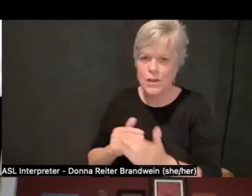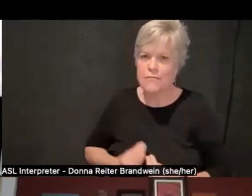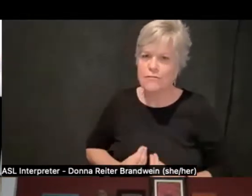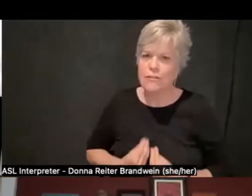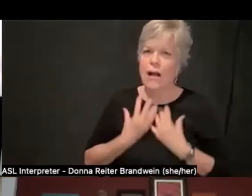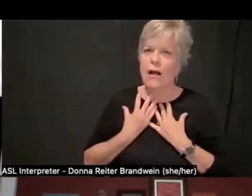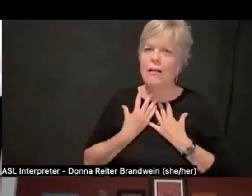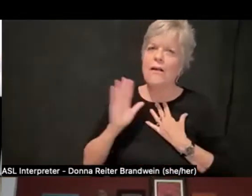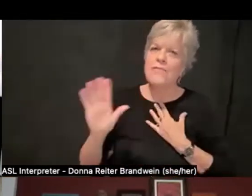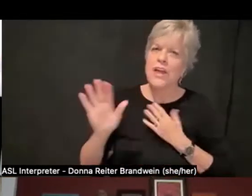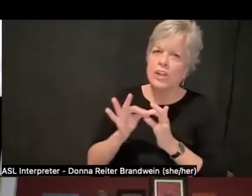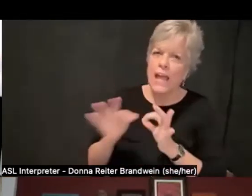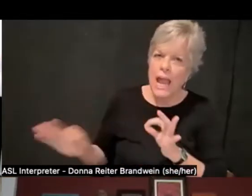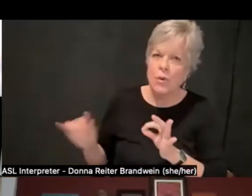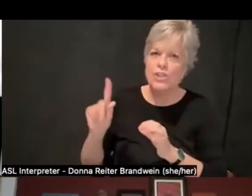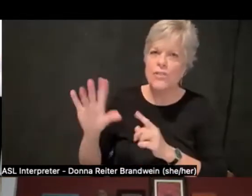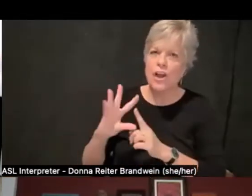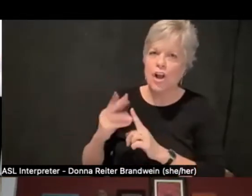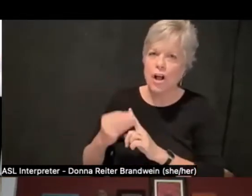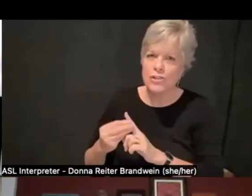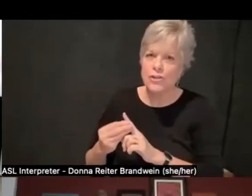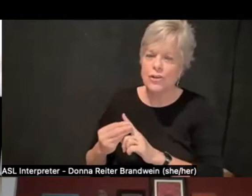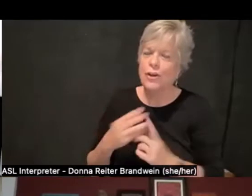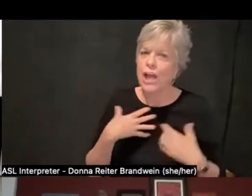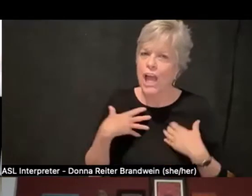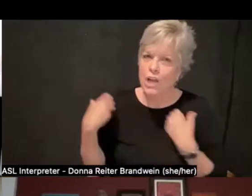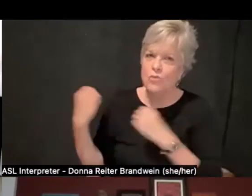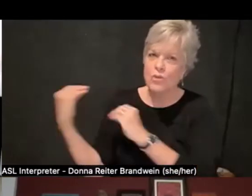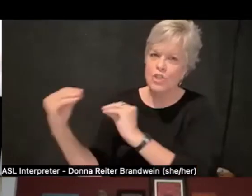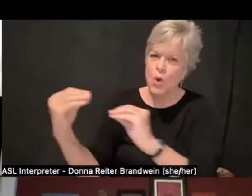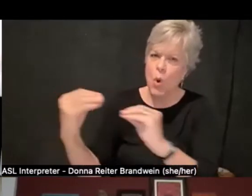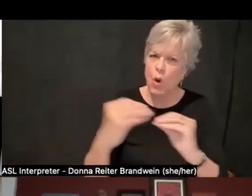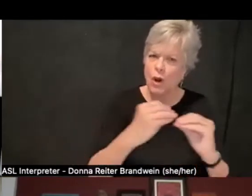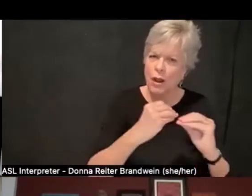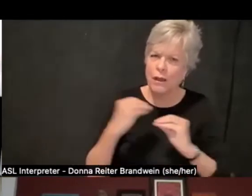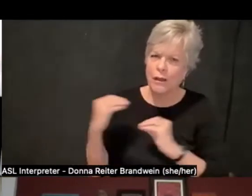and culture and to restoring that knowledge to the Myaamia people.